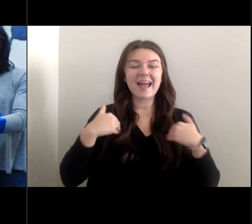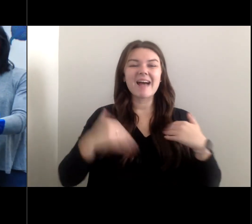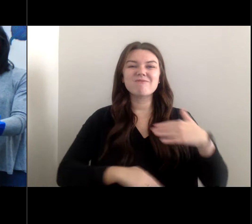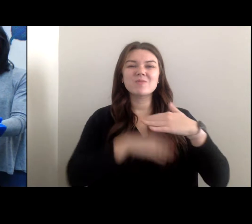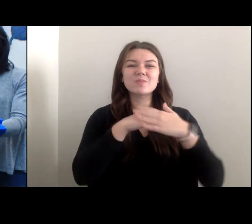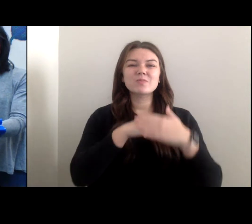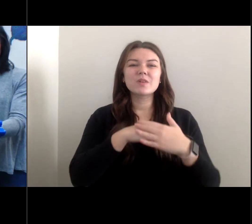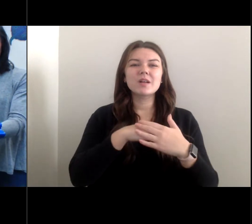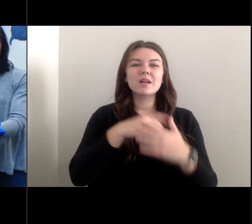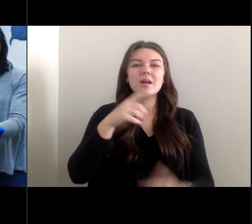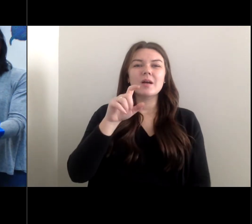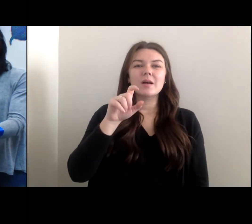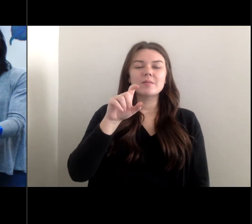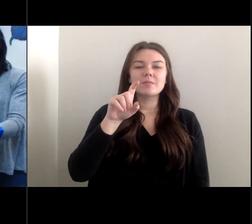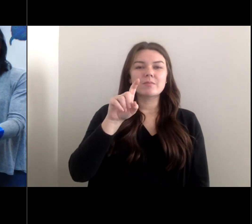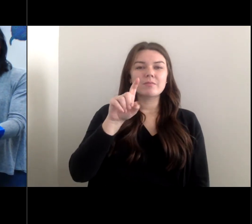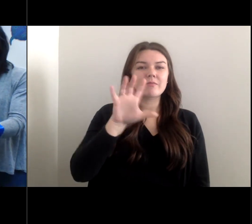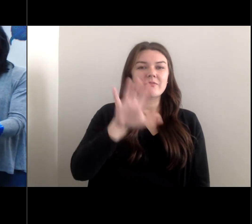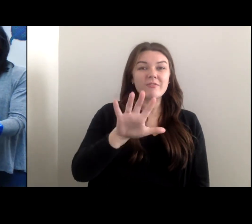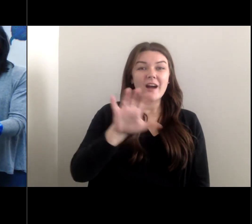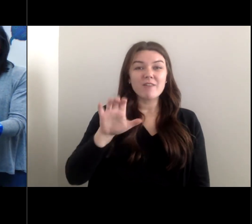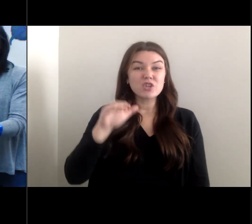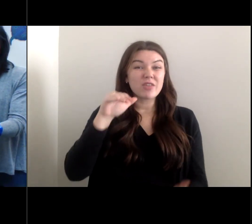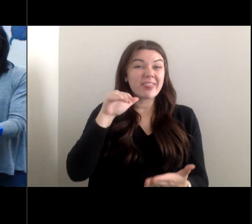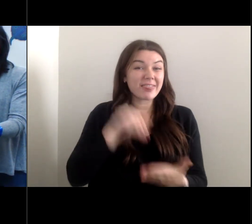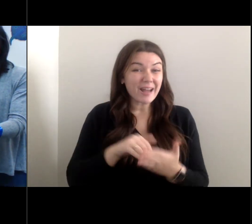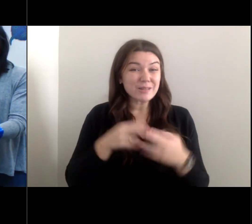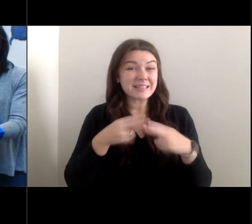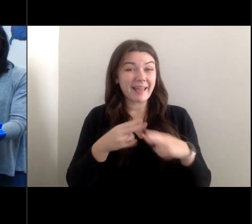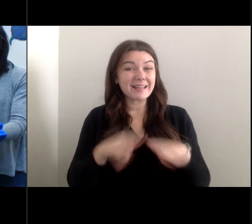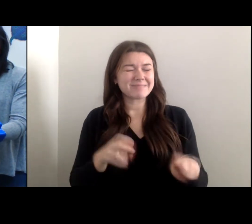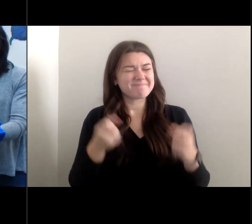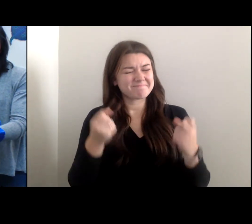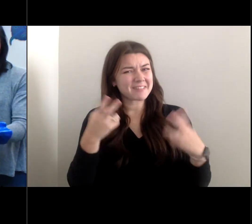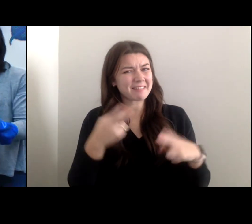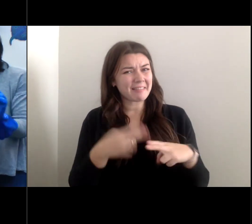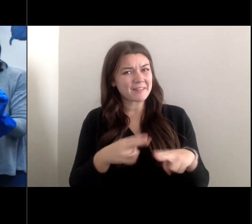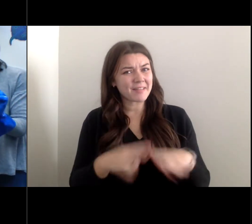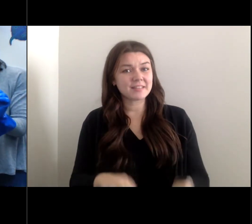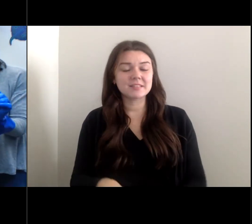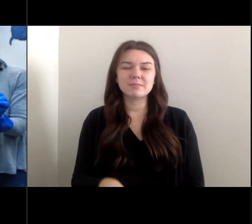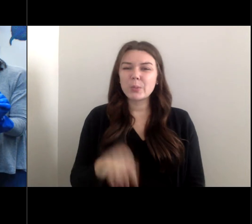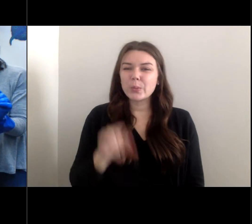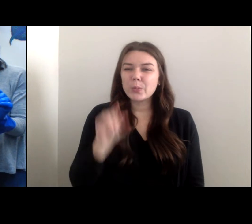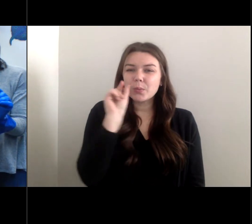So that is a ton of eggs. But they're so small and the little embryo,